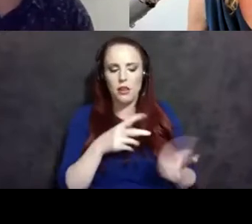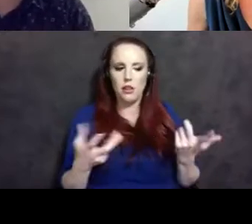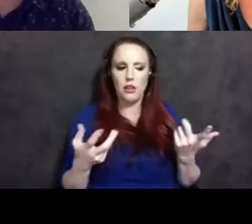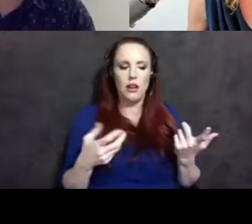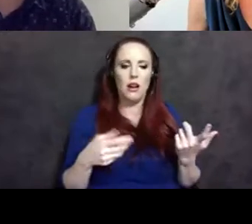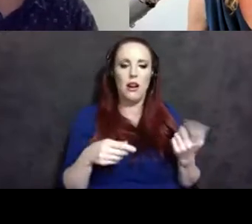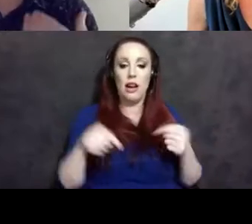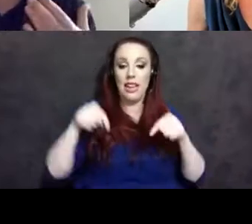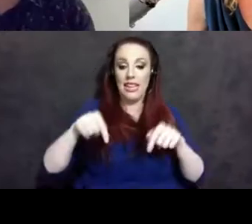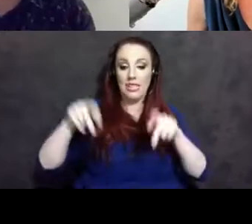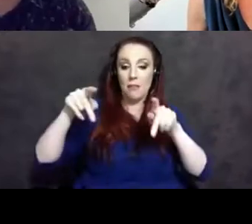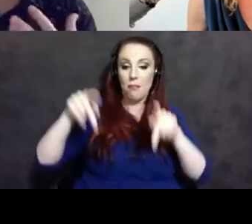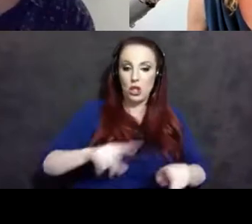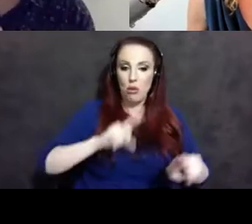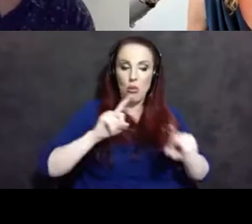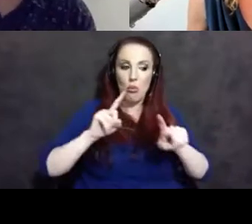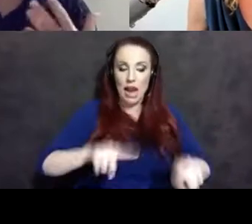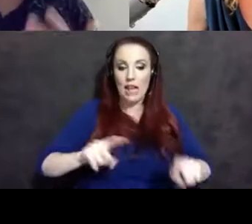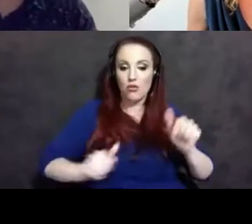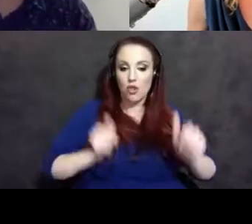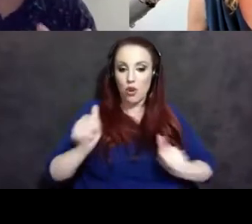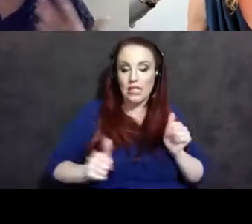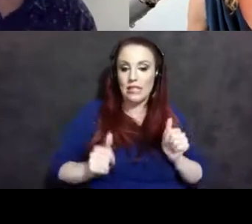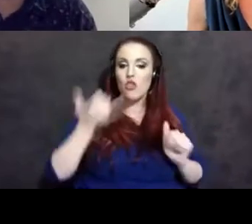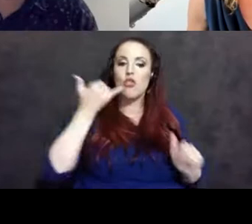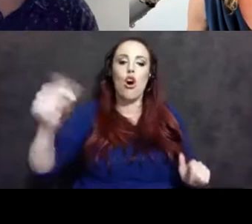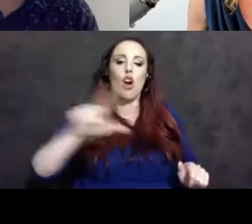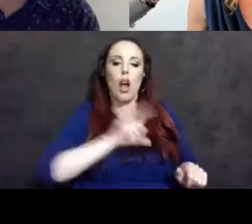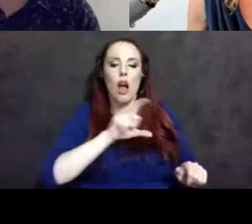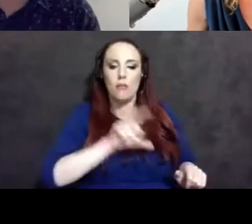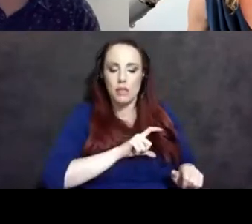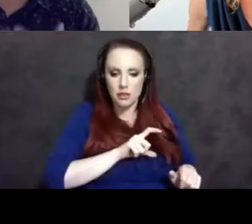reacted so aggressive way by calling the cops.